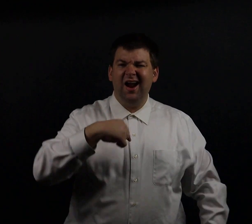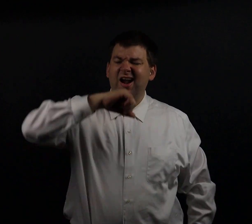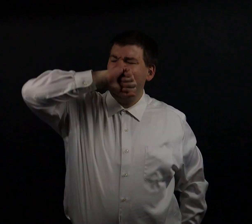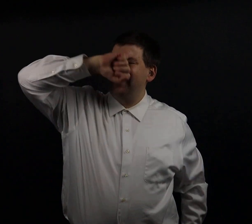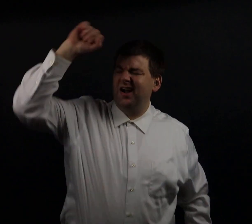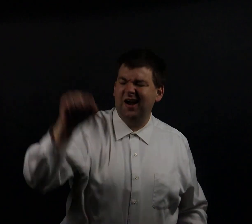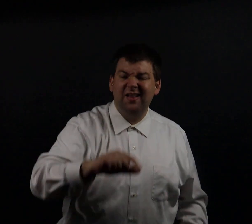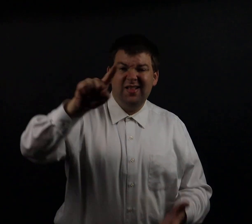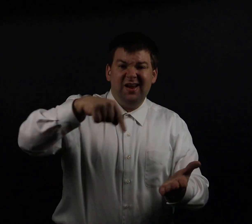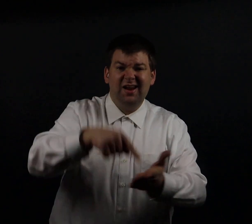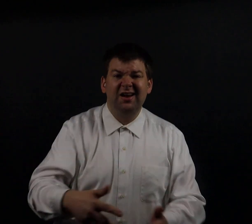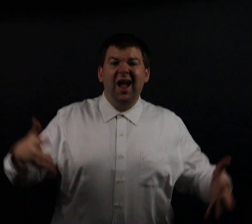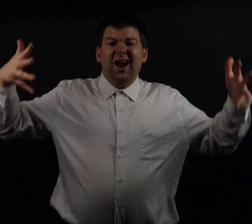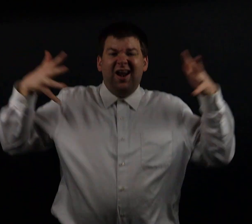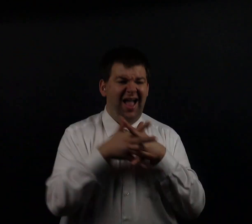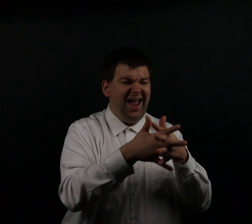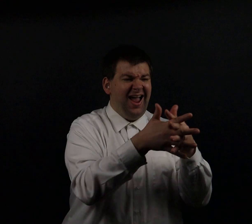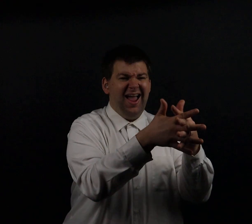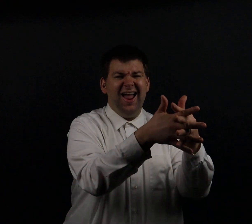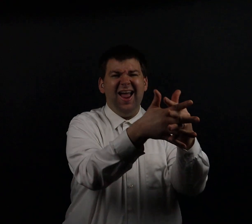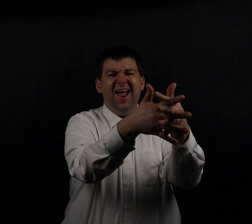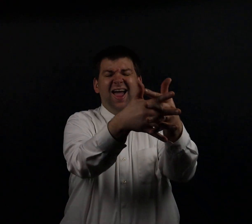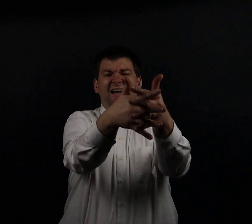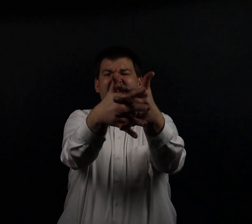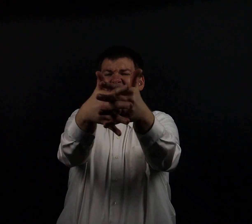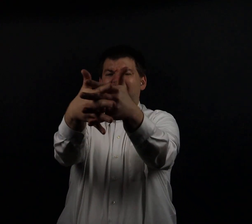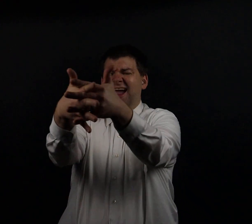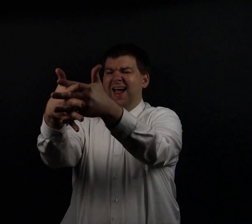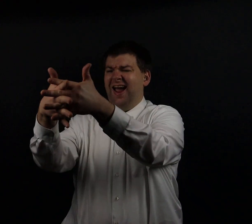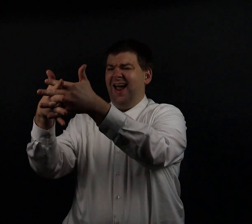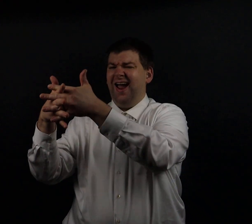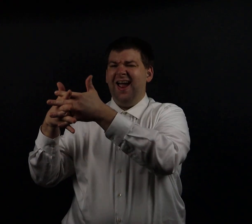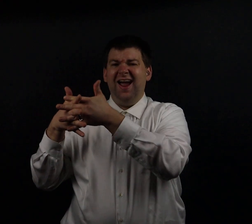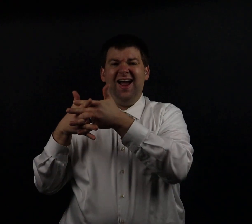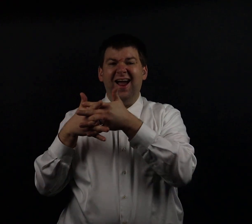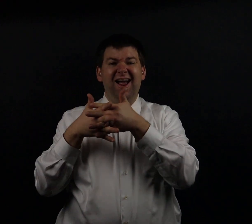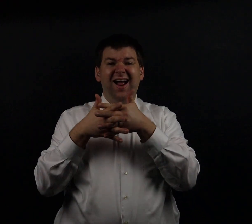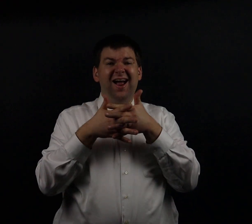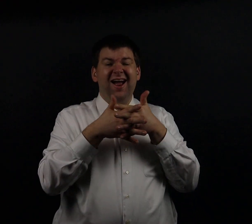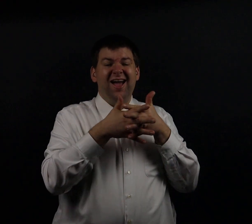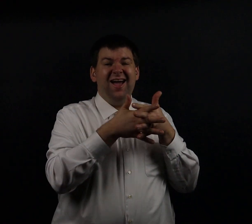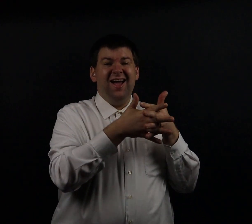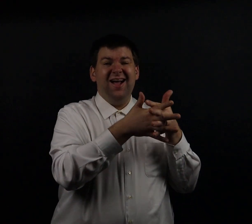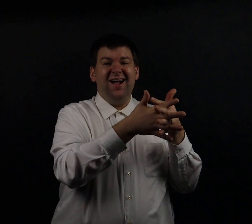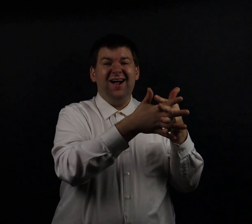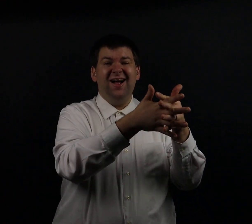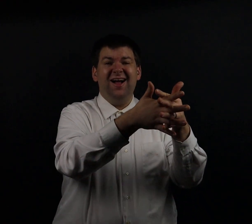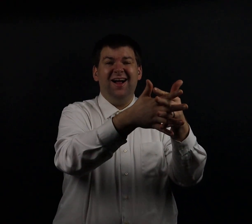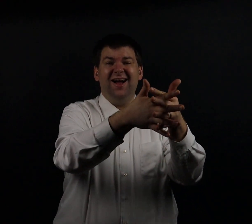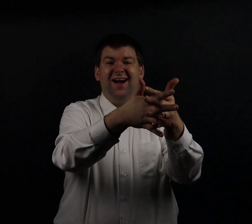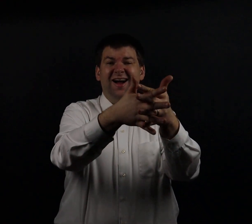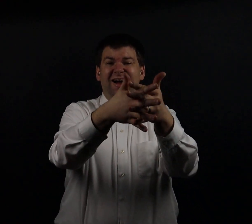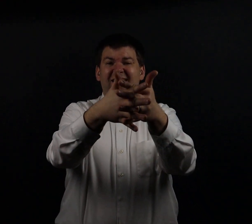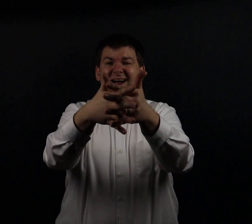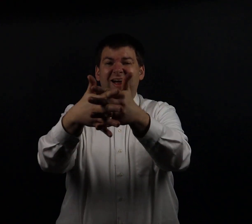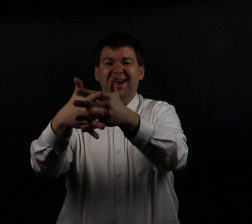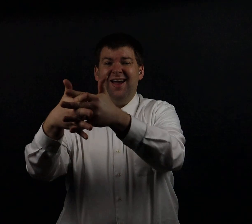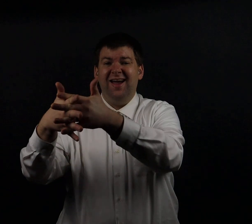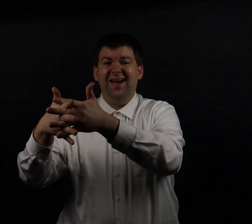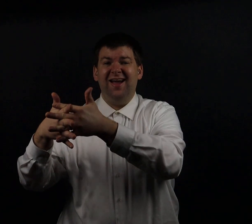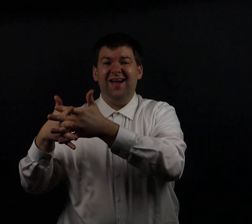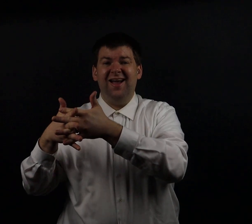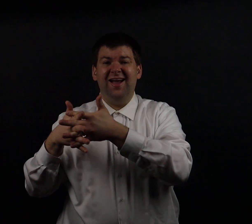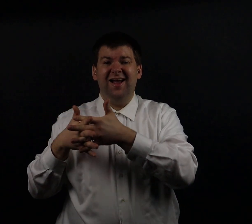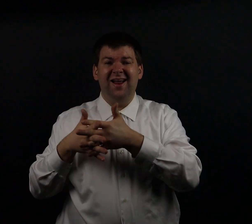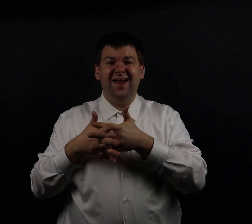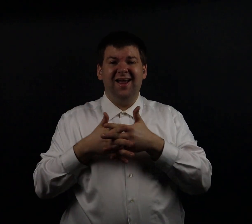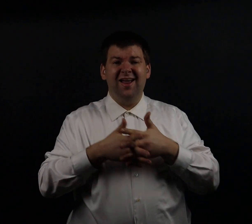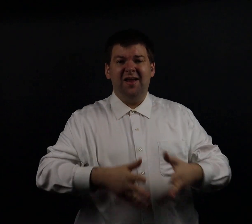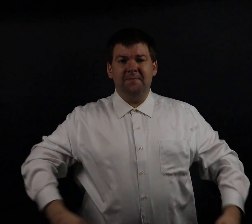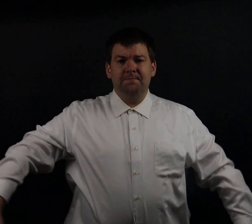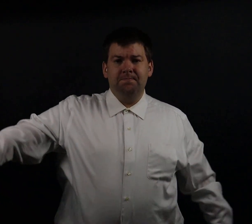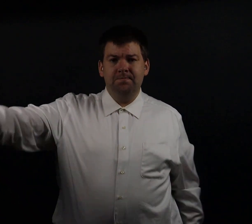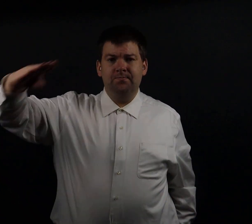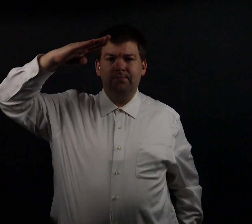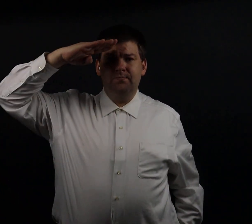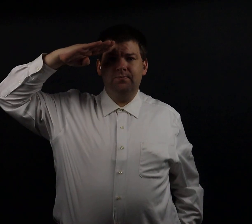I love this land.